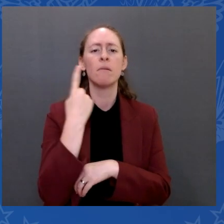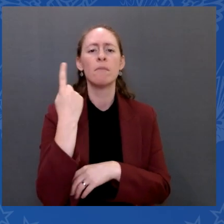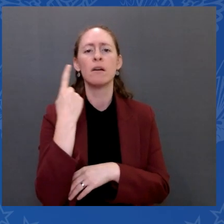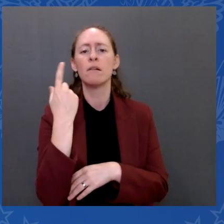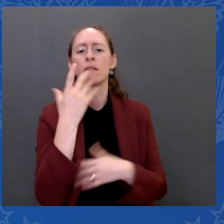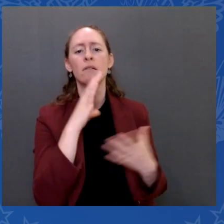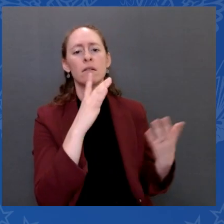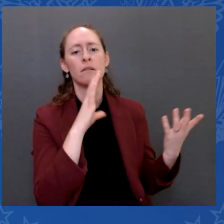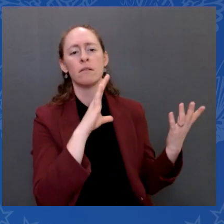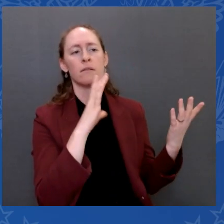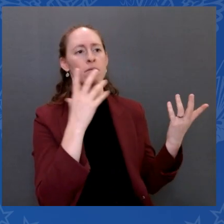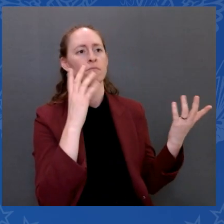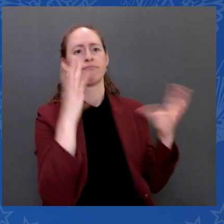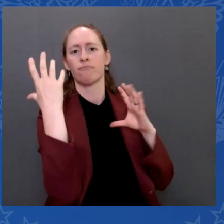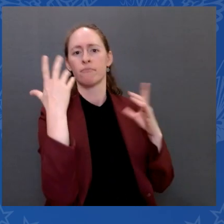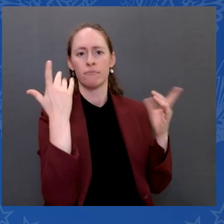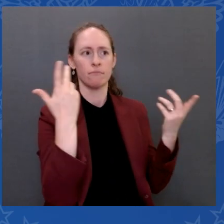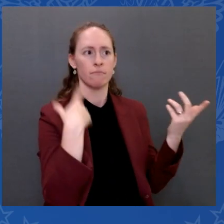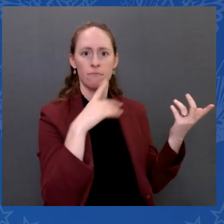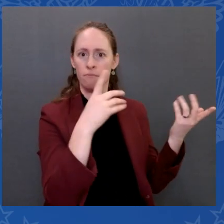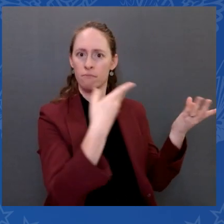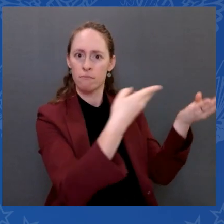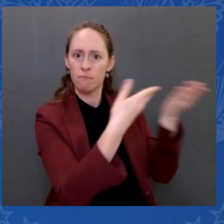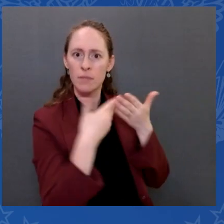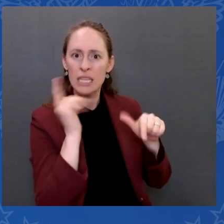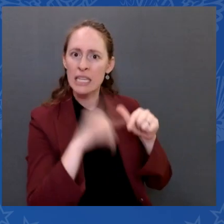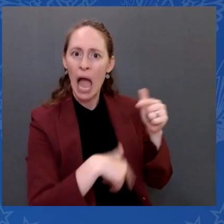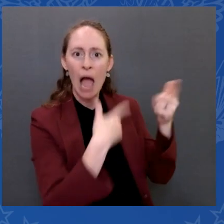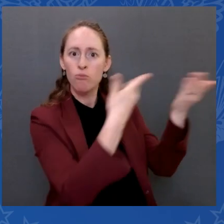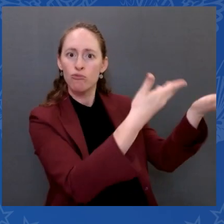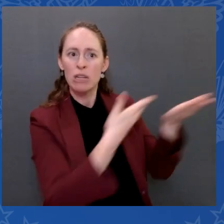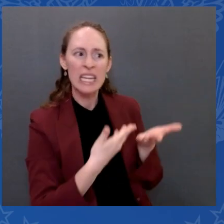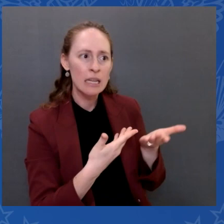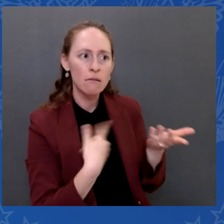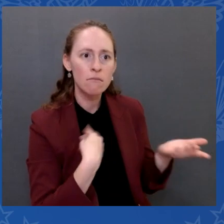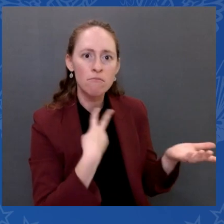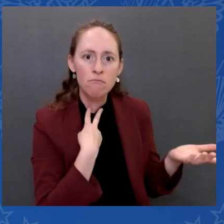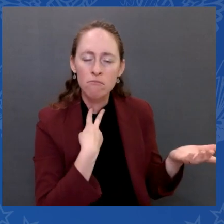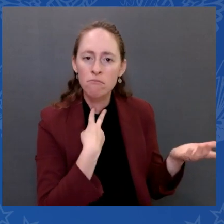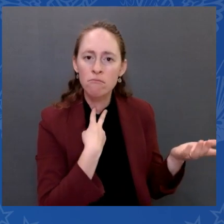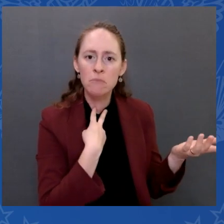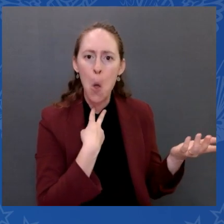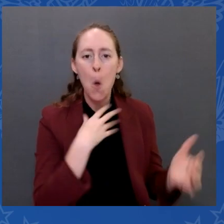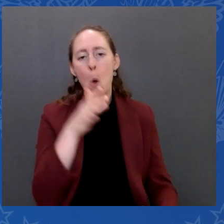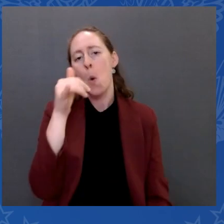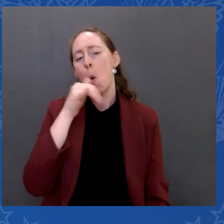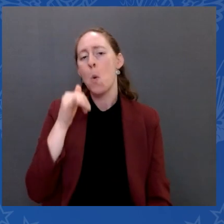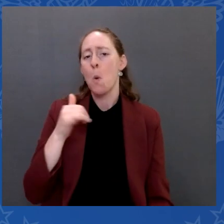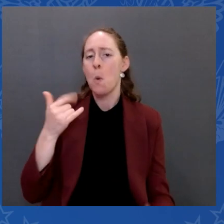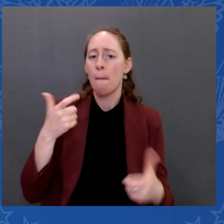of addressing this fundamental national vulnerability. Because the longer we wait, the more dangerous the disruption.